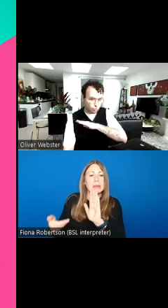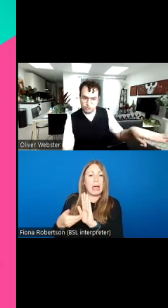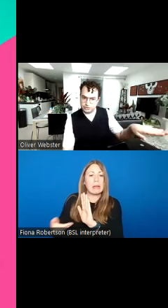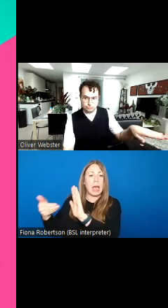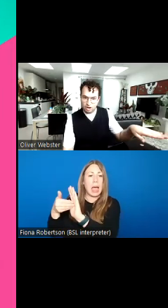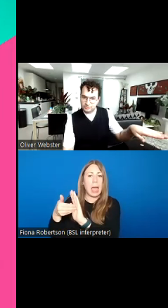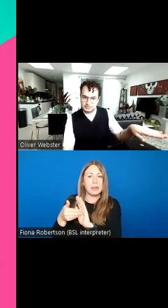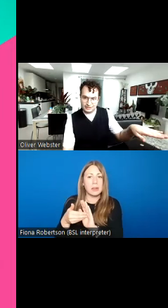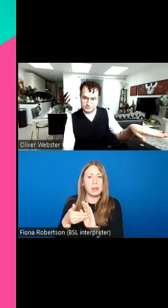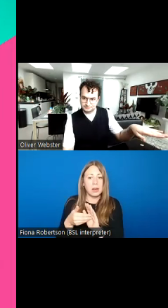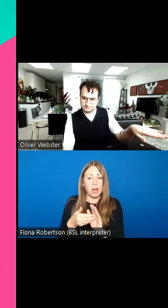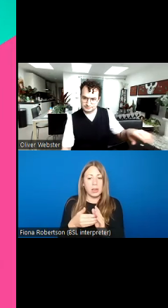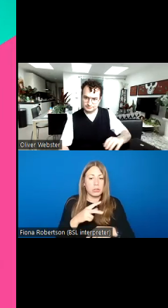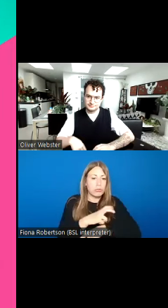All you're doing is describing the sound.